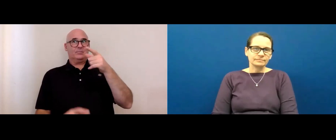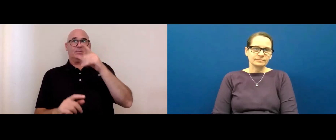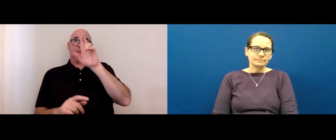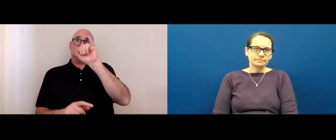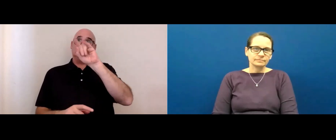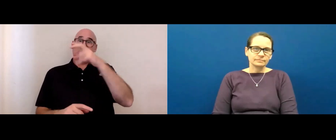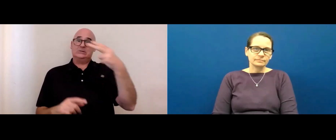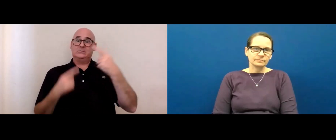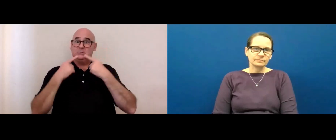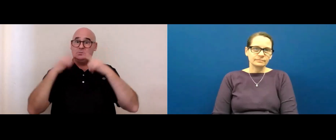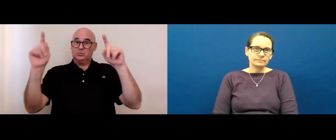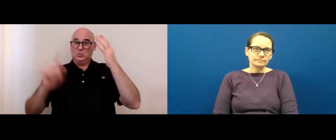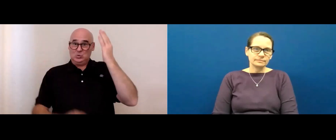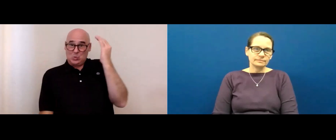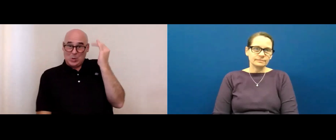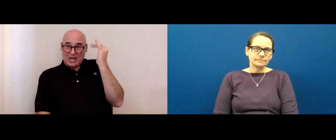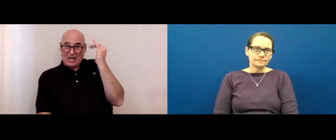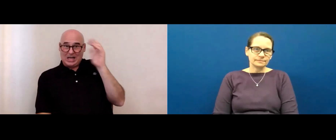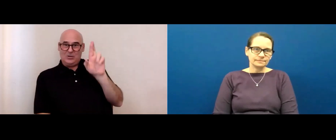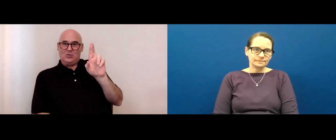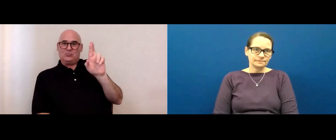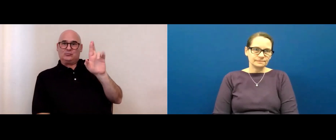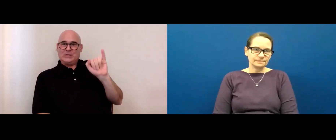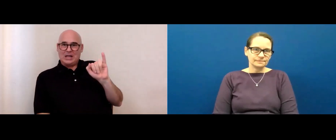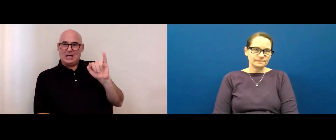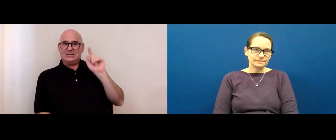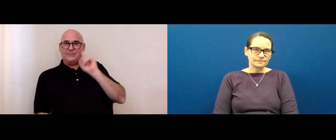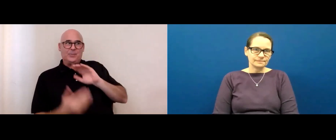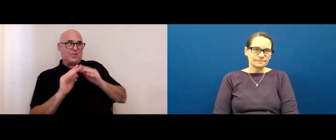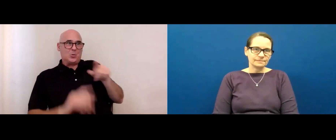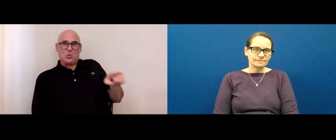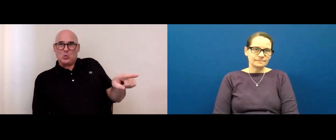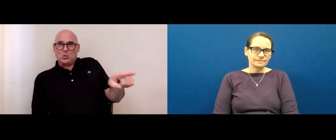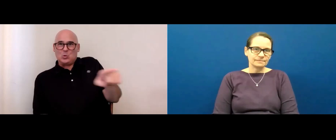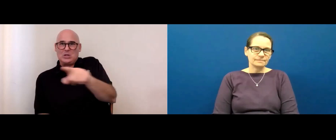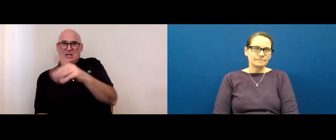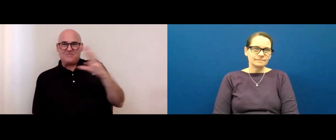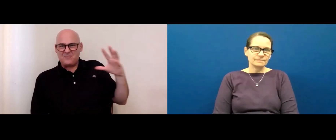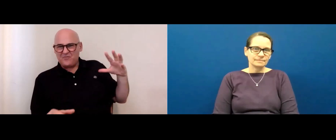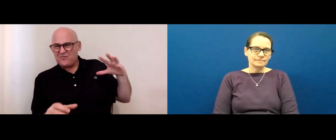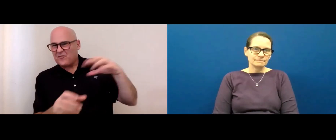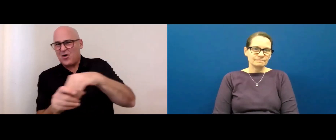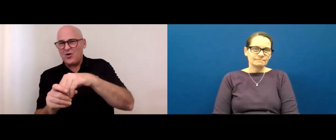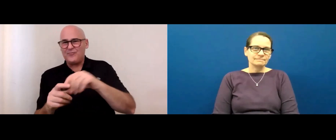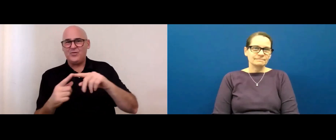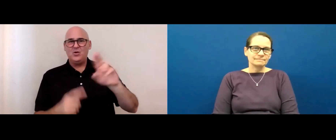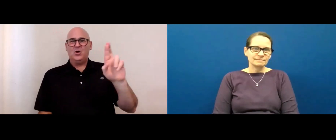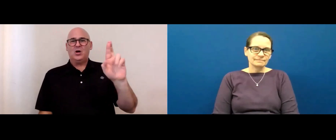to be involved for Rhode Island Commission on the Deaf and Hard of Hearing you have to be involved